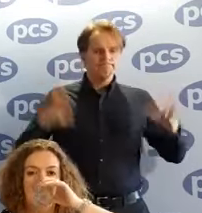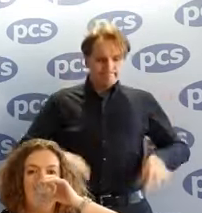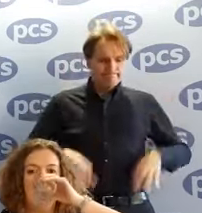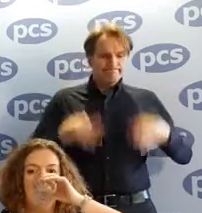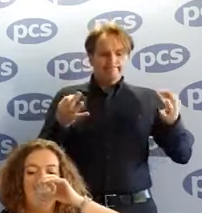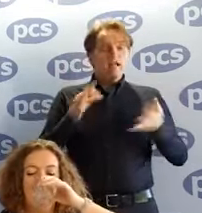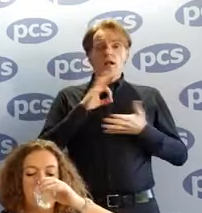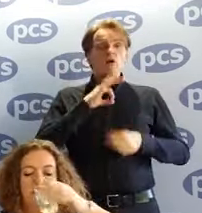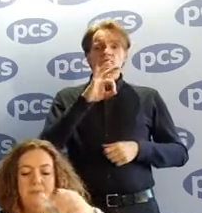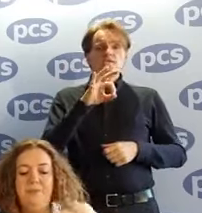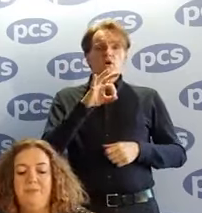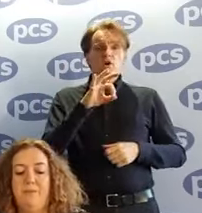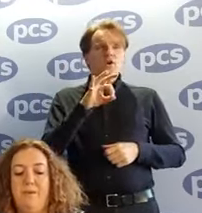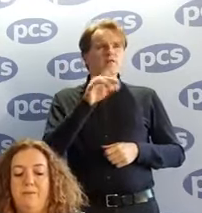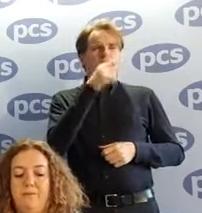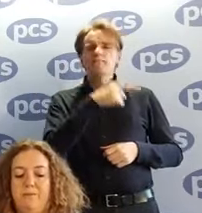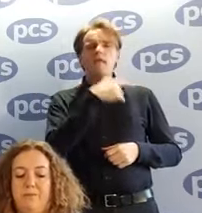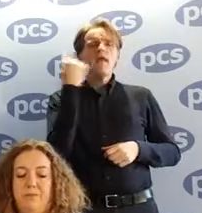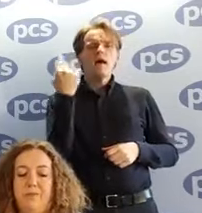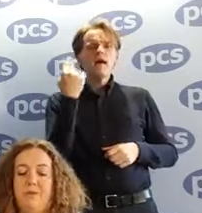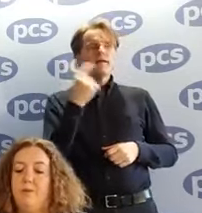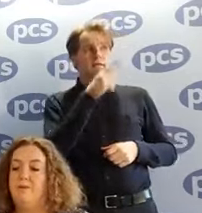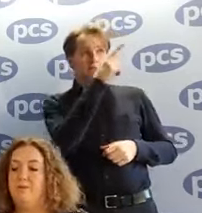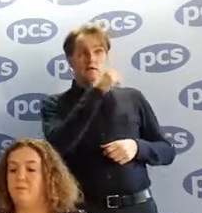unaffordable, it's a matter of political choice as the Scottish government has